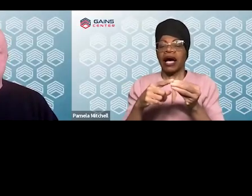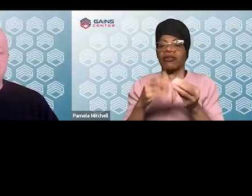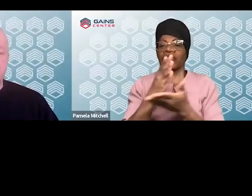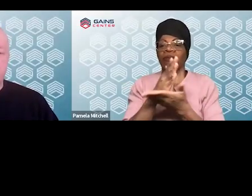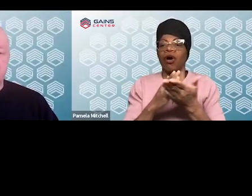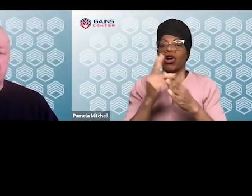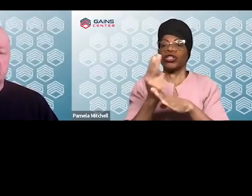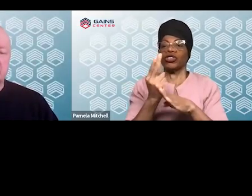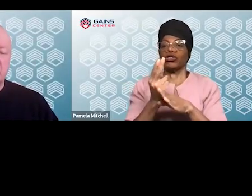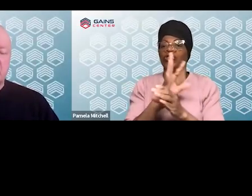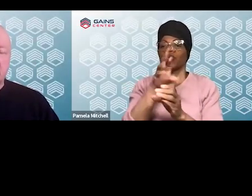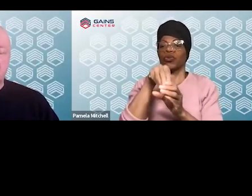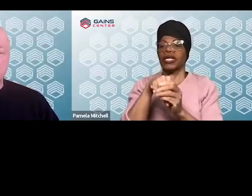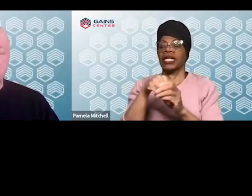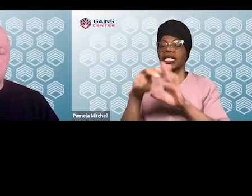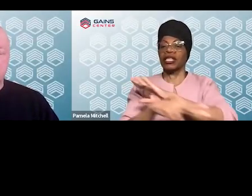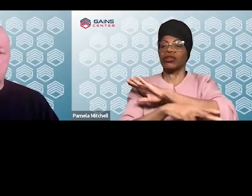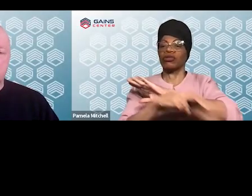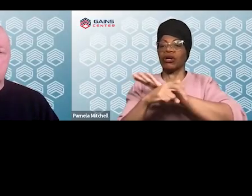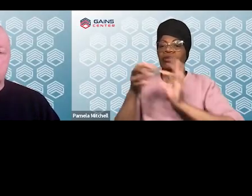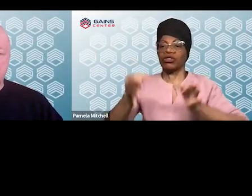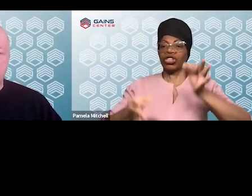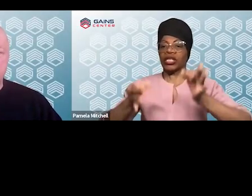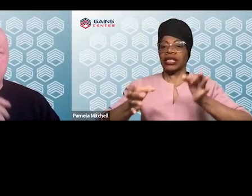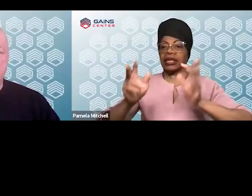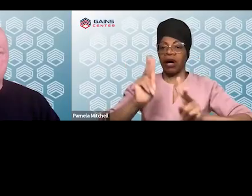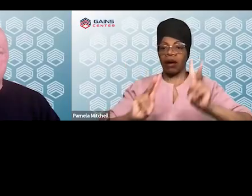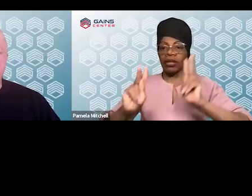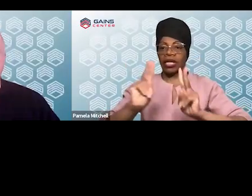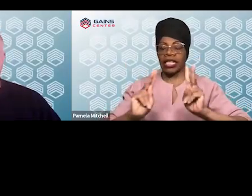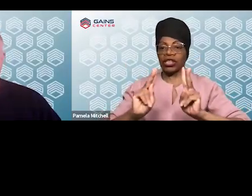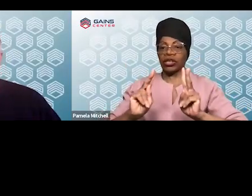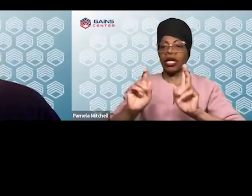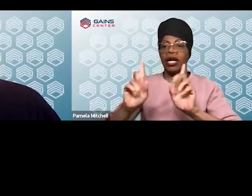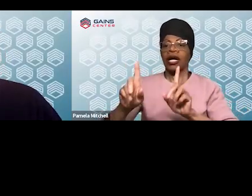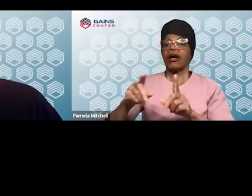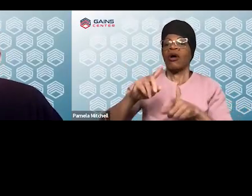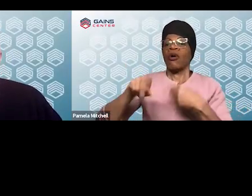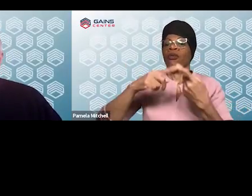the criminal justice population because, as I do these talks around the country,